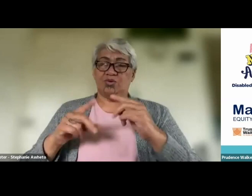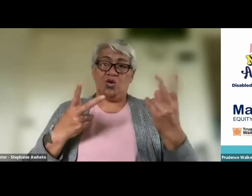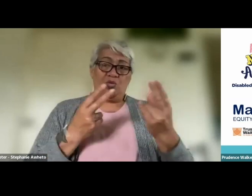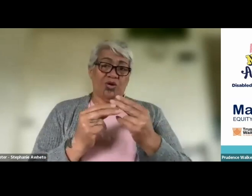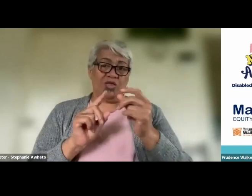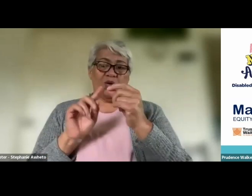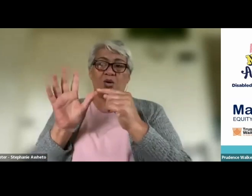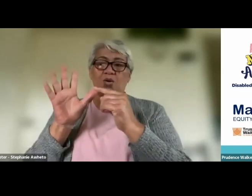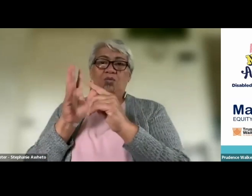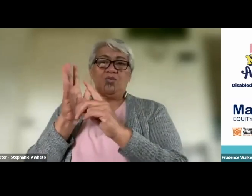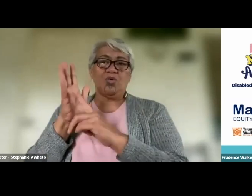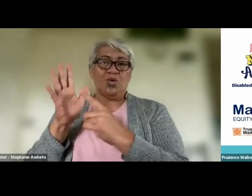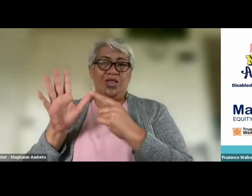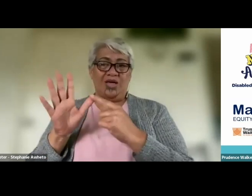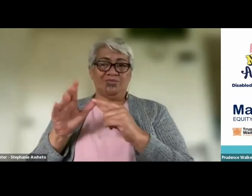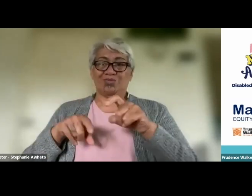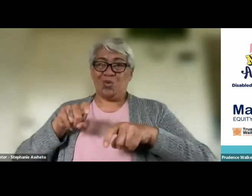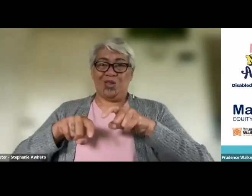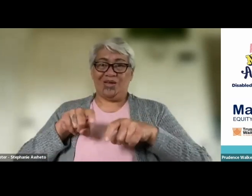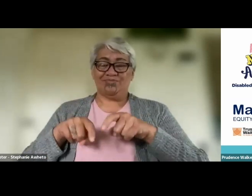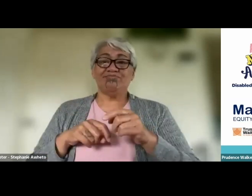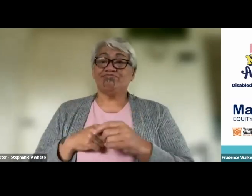Before we get started, I’d like to introduce myself.